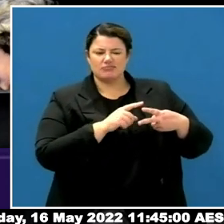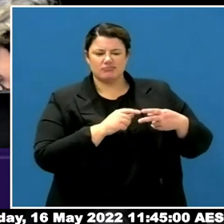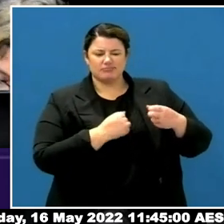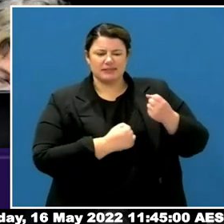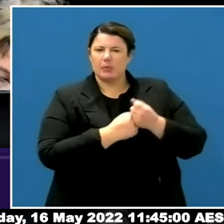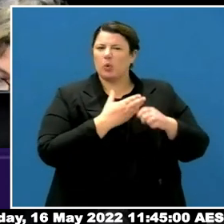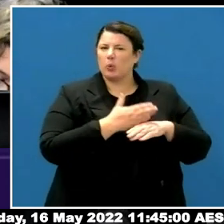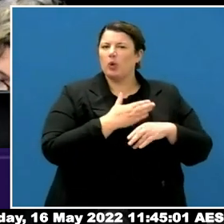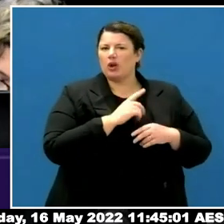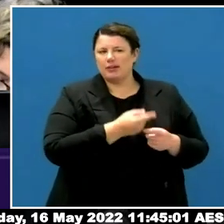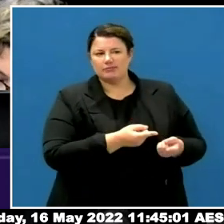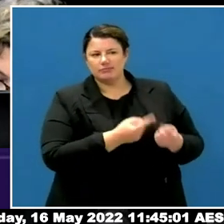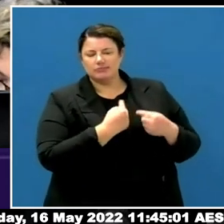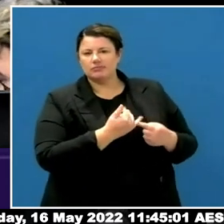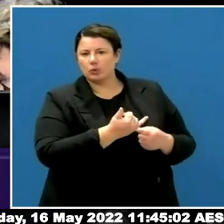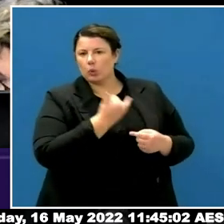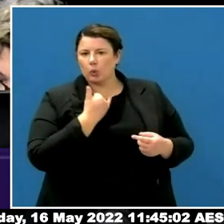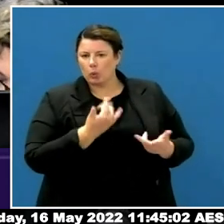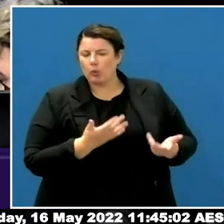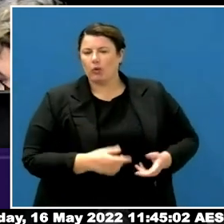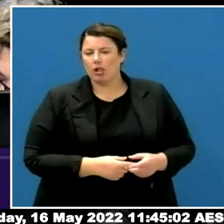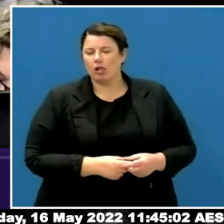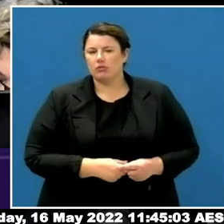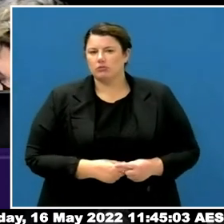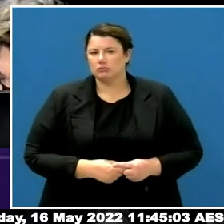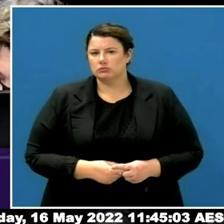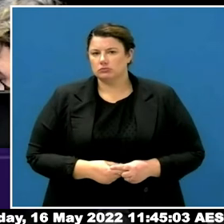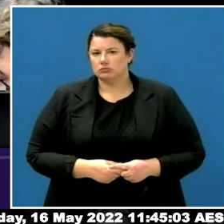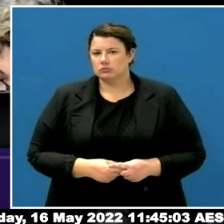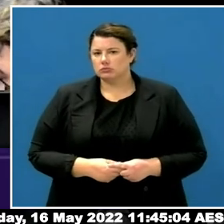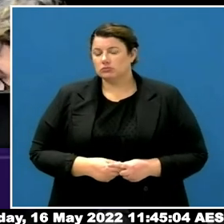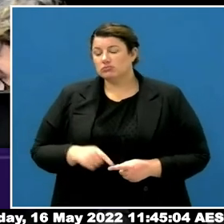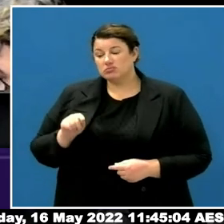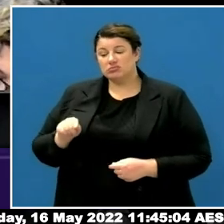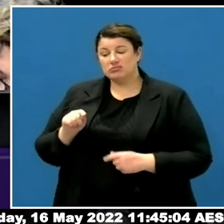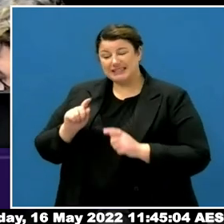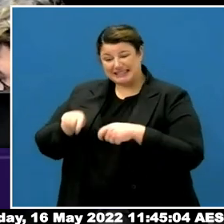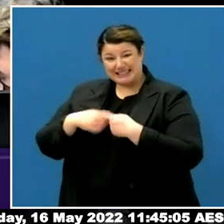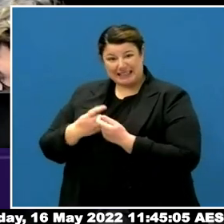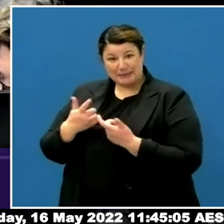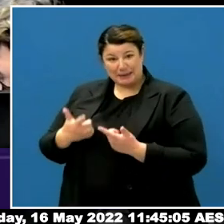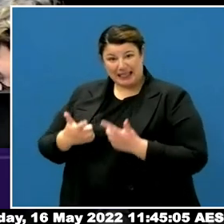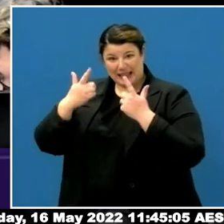Yes. MR FOGARTY: Was it your understanding the Team Leader was above in a